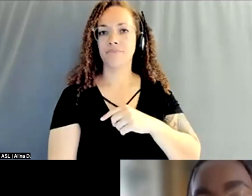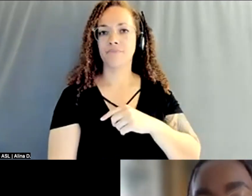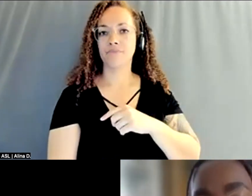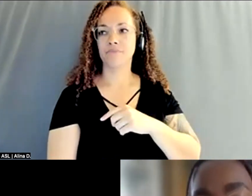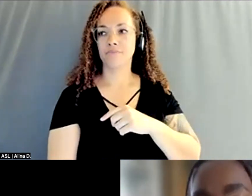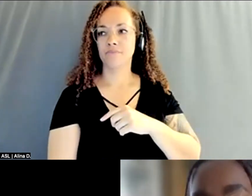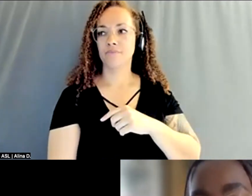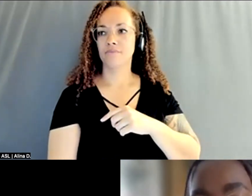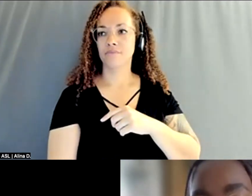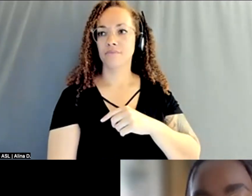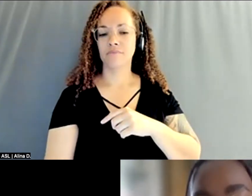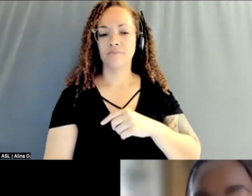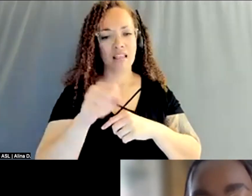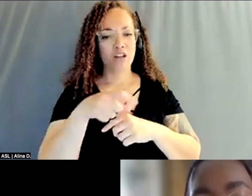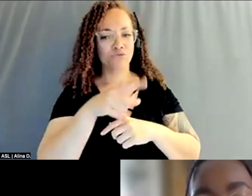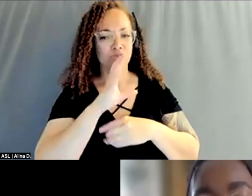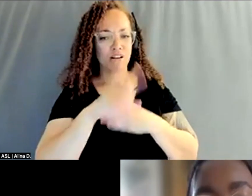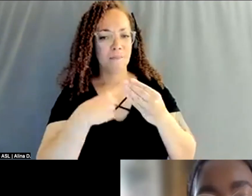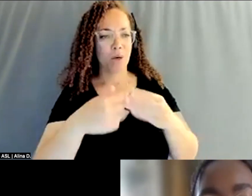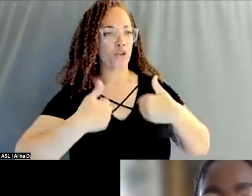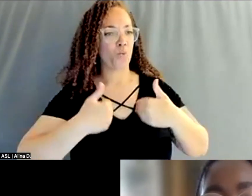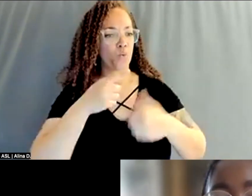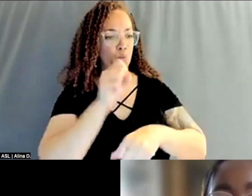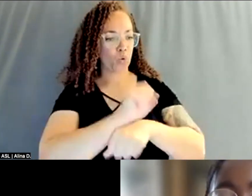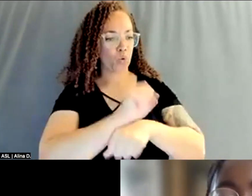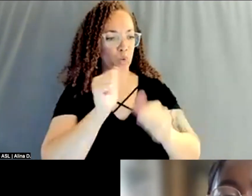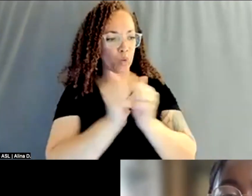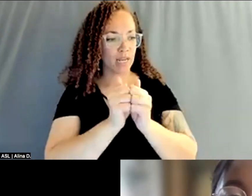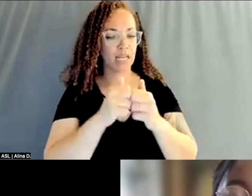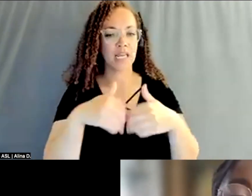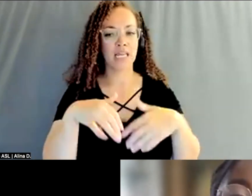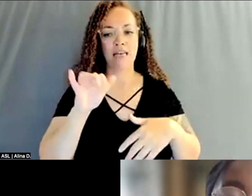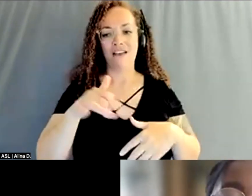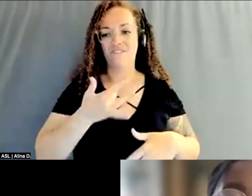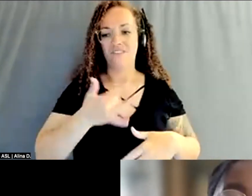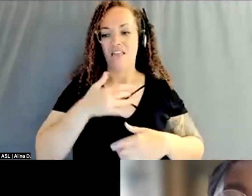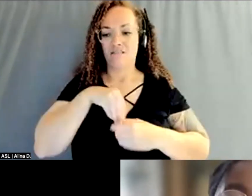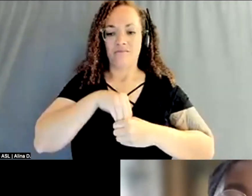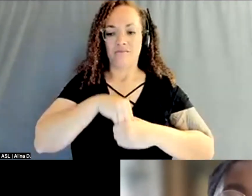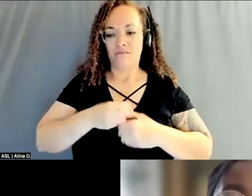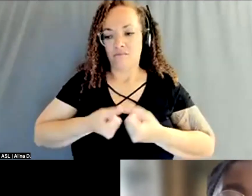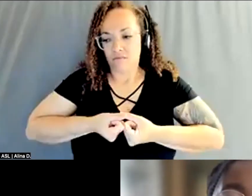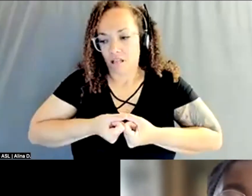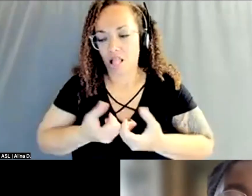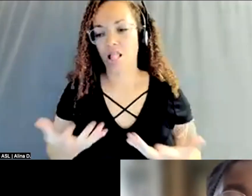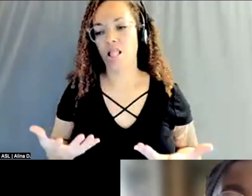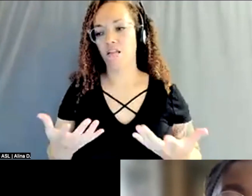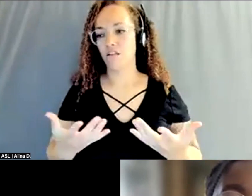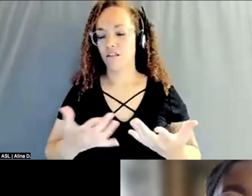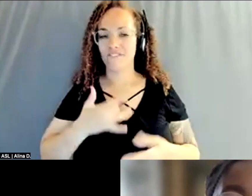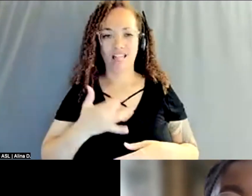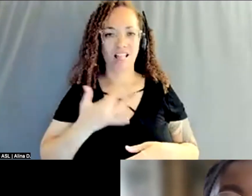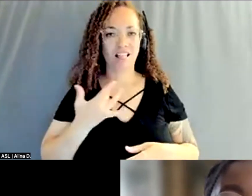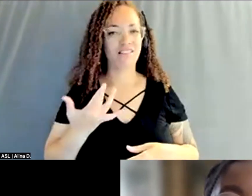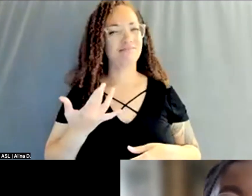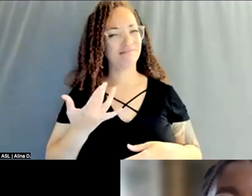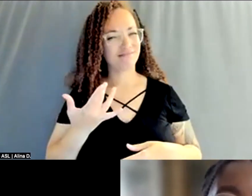and the weariness that they feel… I really resonated with that,